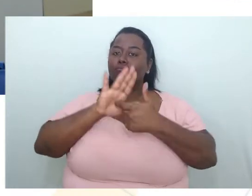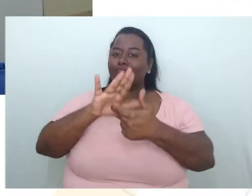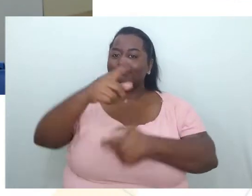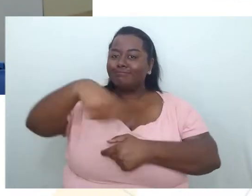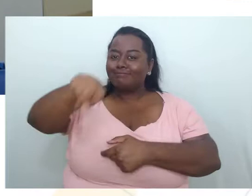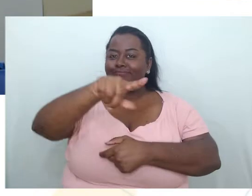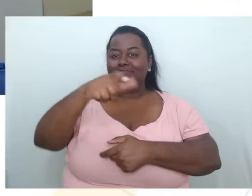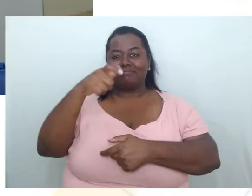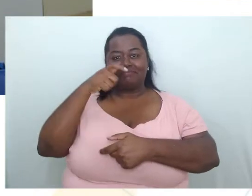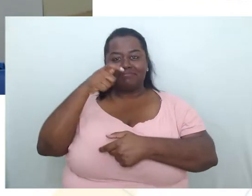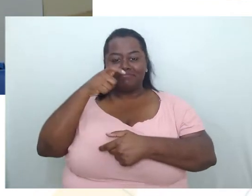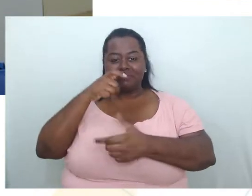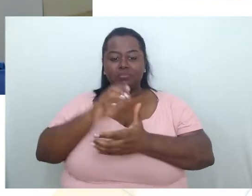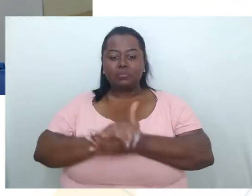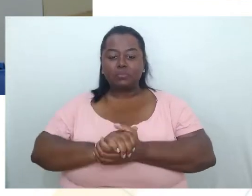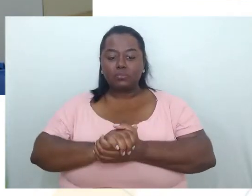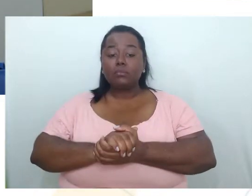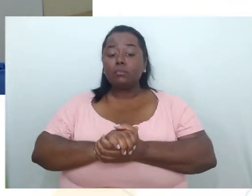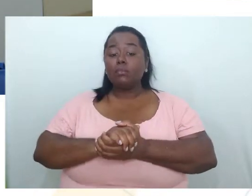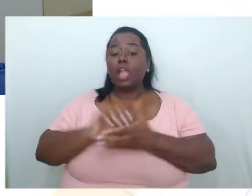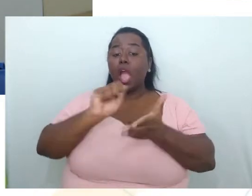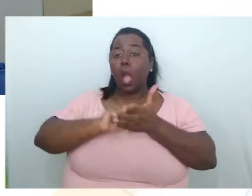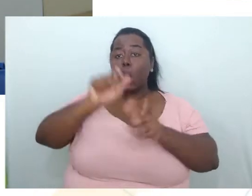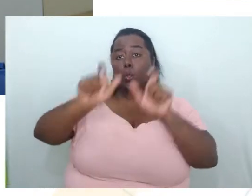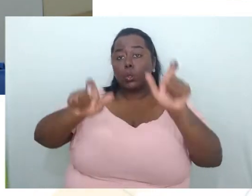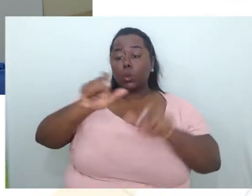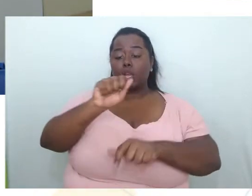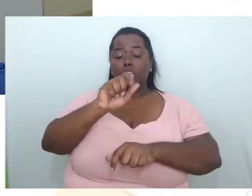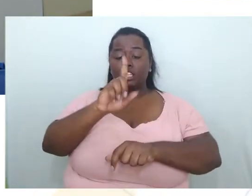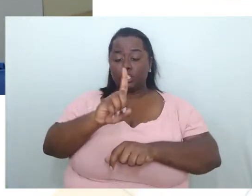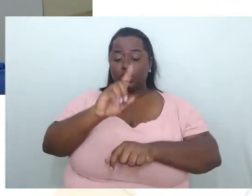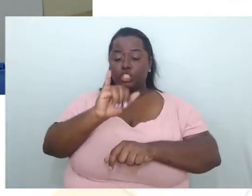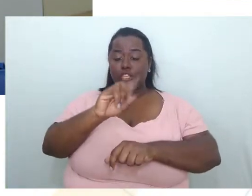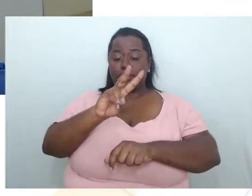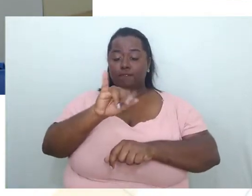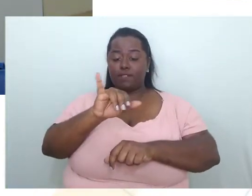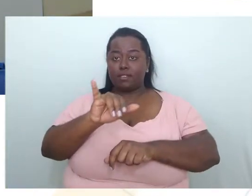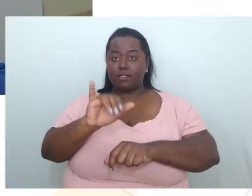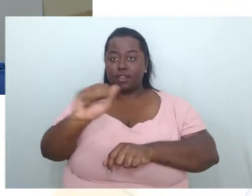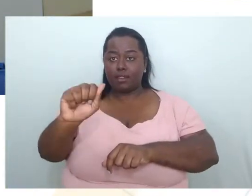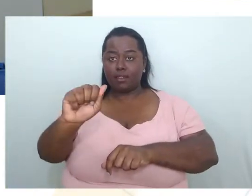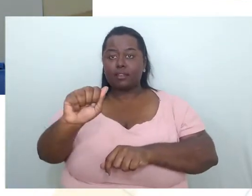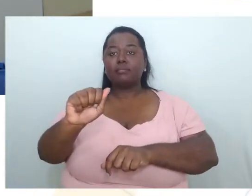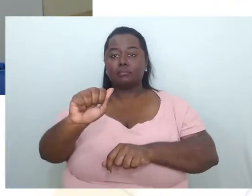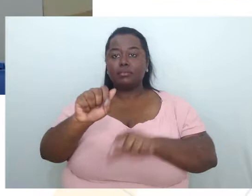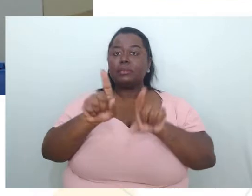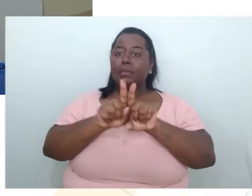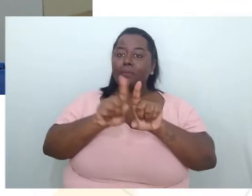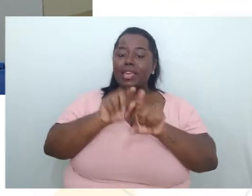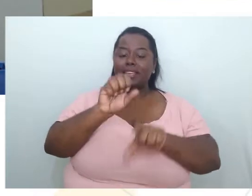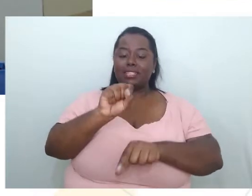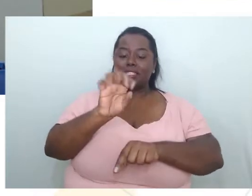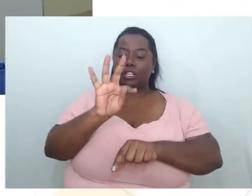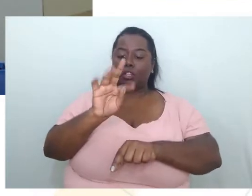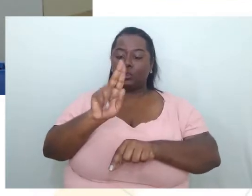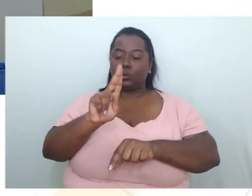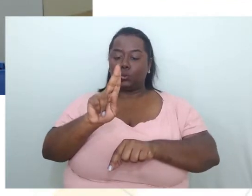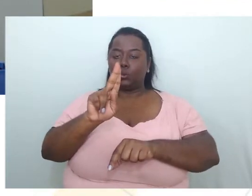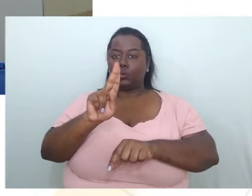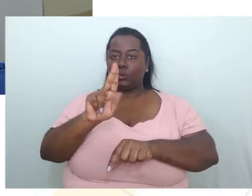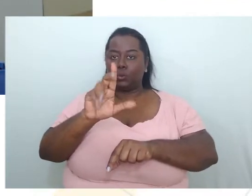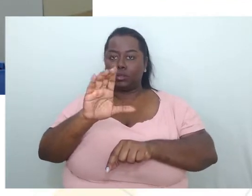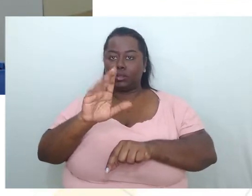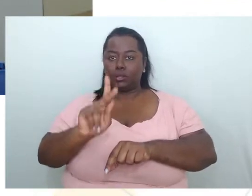Editors are Divya Singh and Stückelberger, the title of the book is